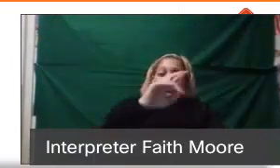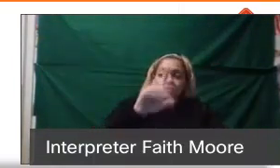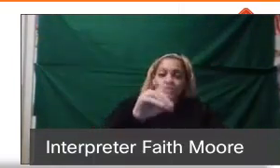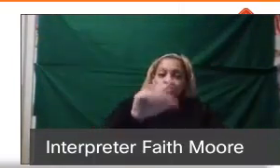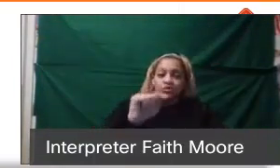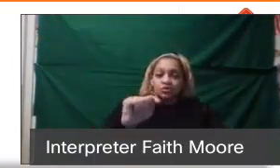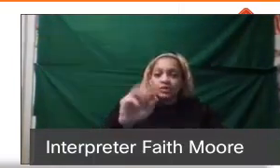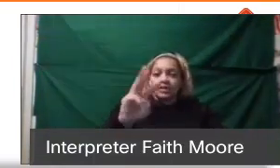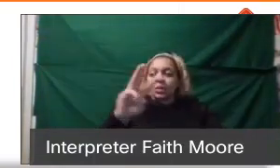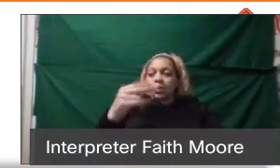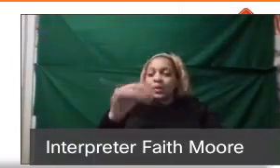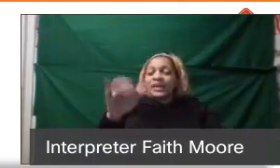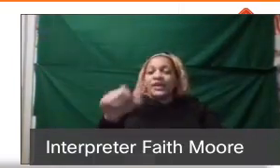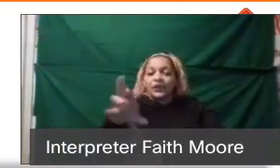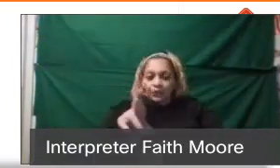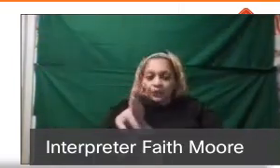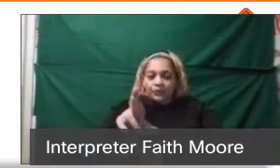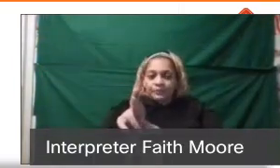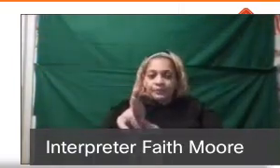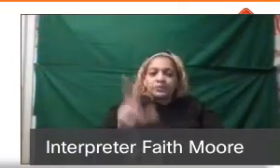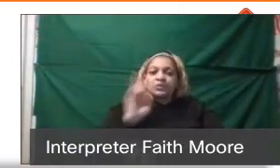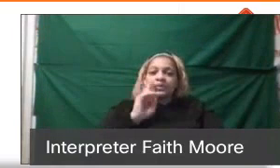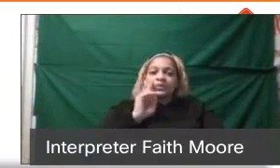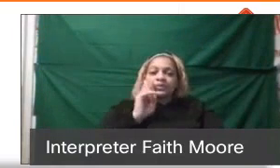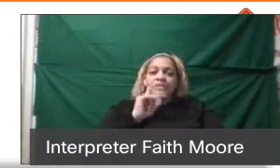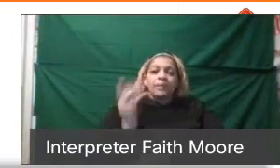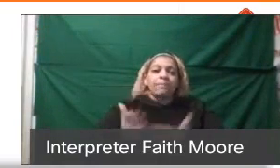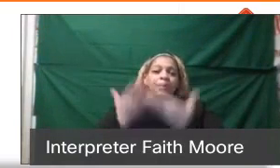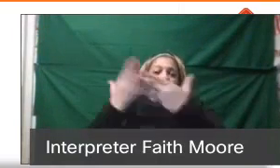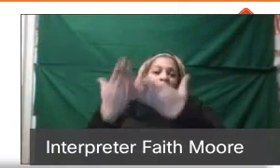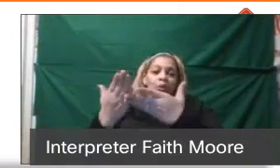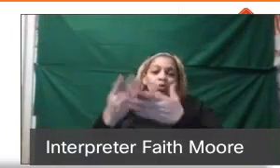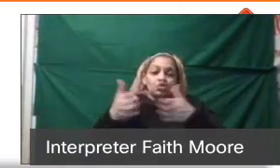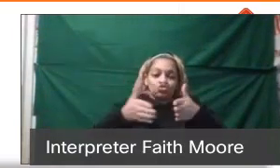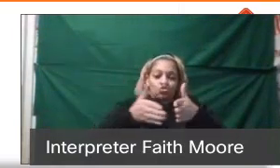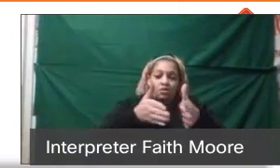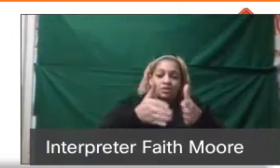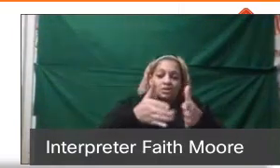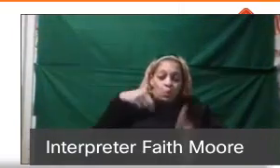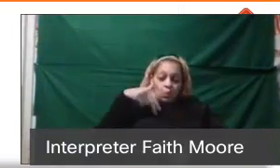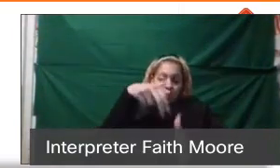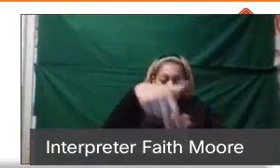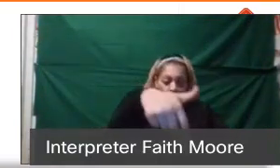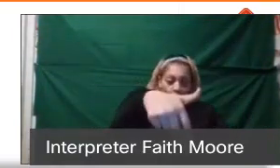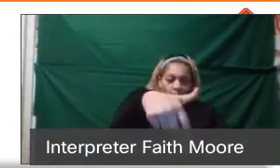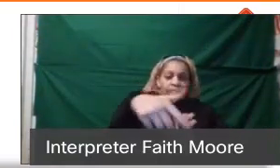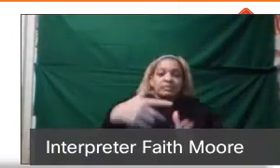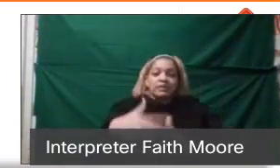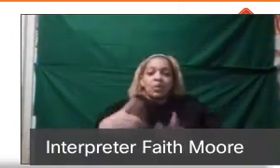Street, but you can see that there is a proposed process here. There would be a break in the barrier and the, the ramp.